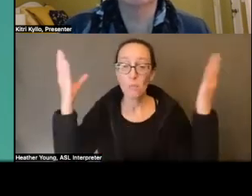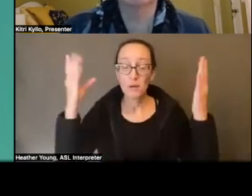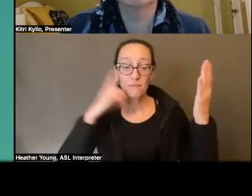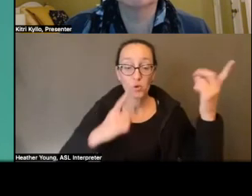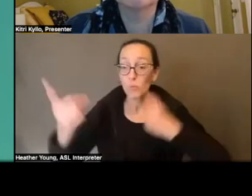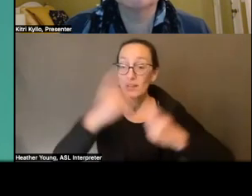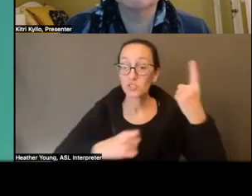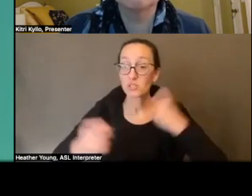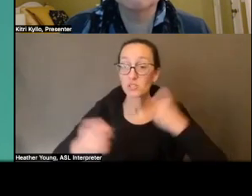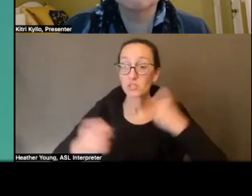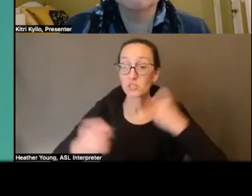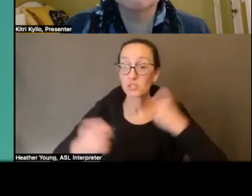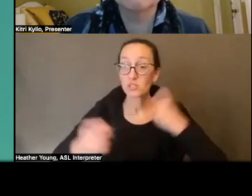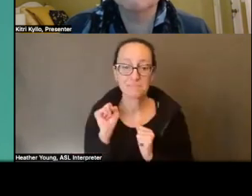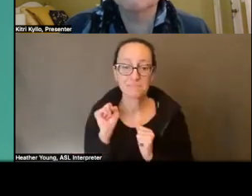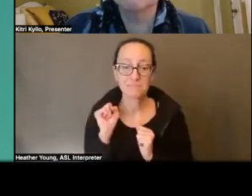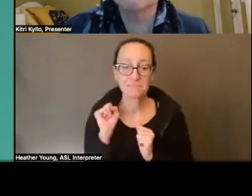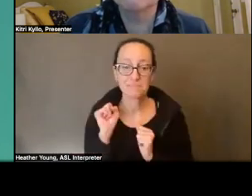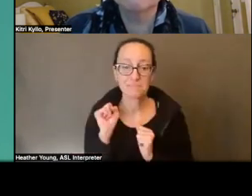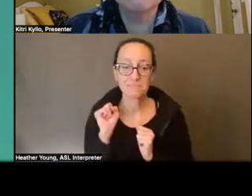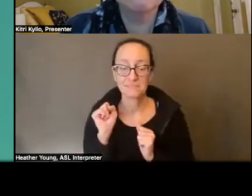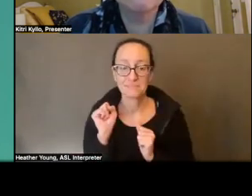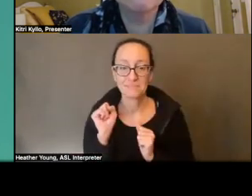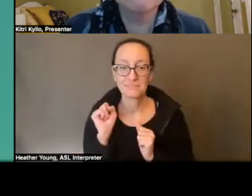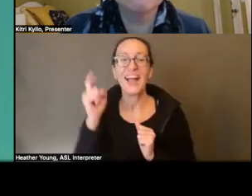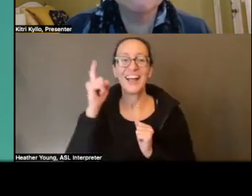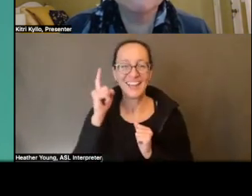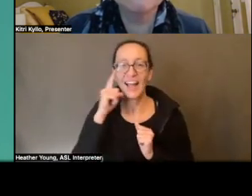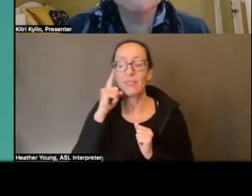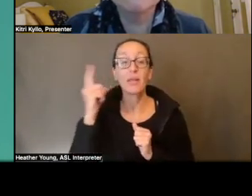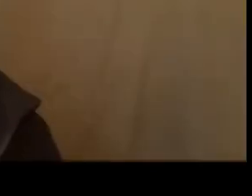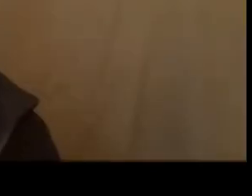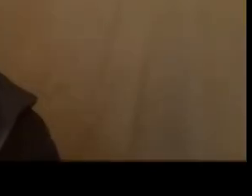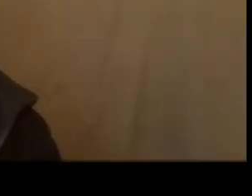I think Jennifer was going to maybe open it up and you can use your cameras.